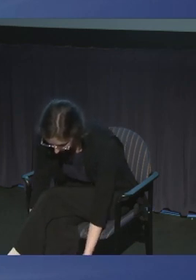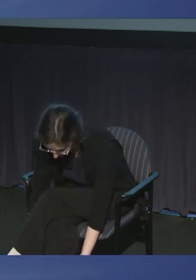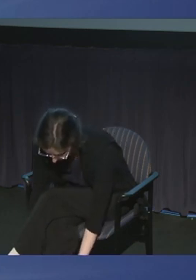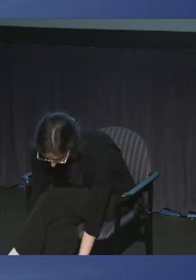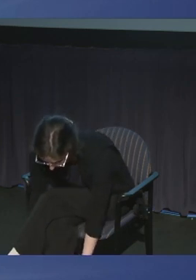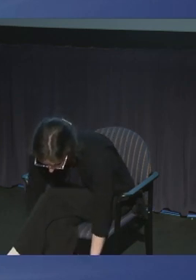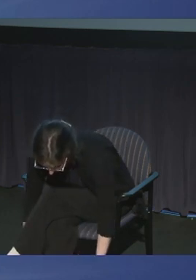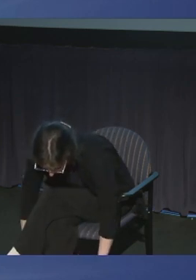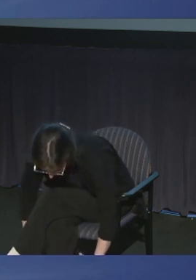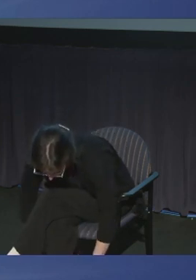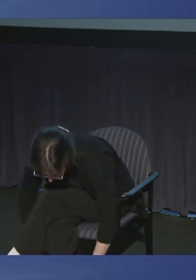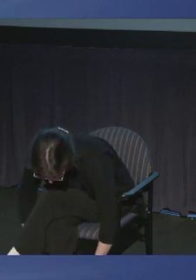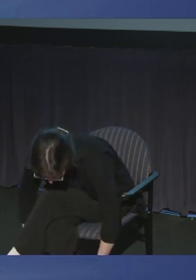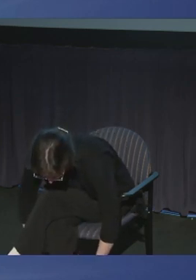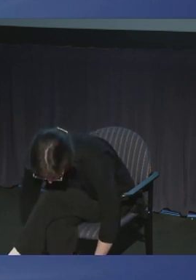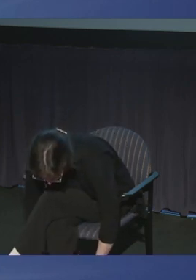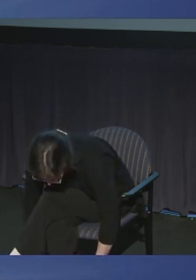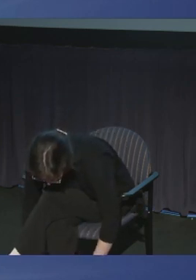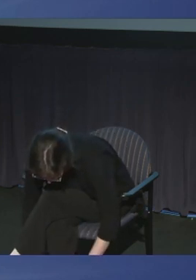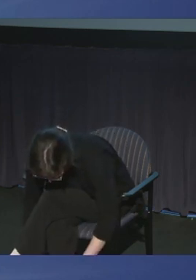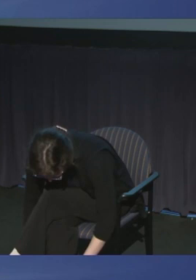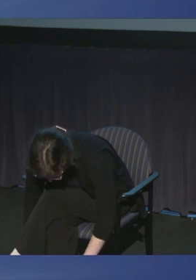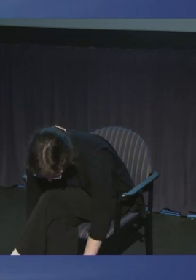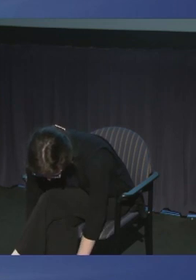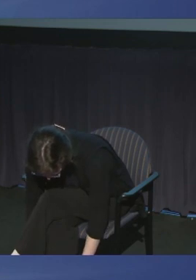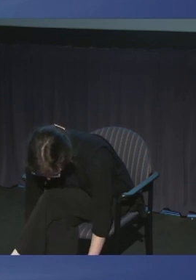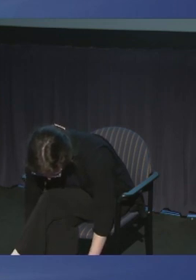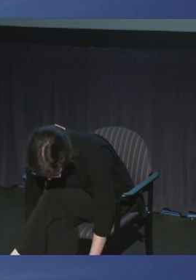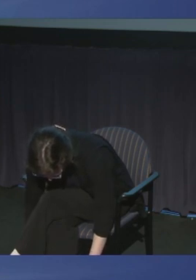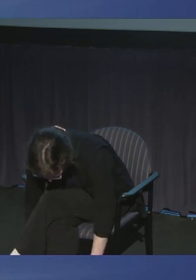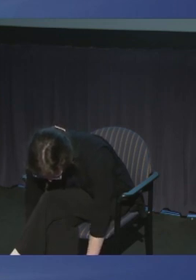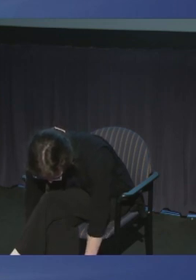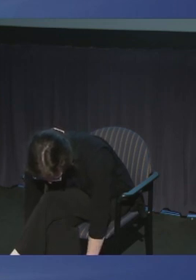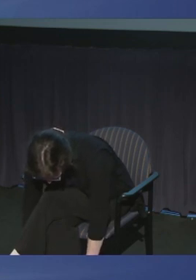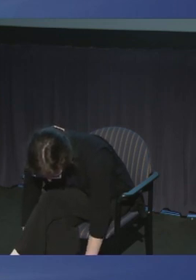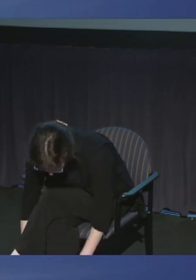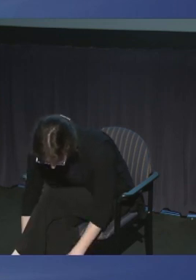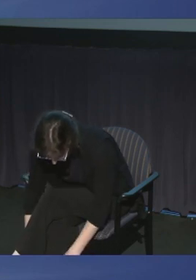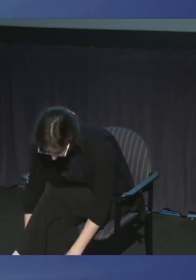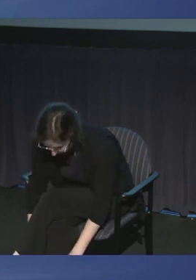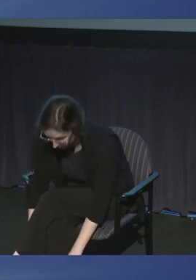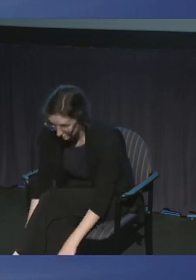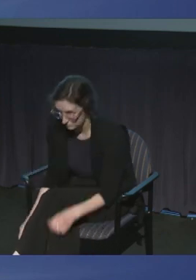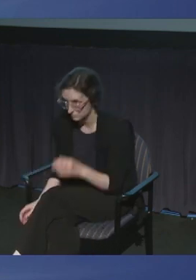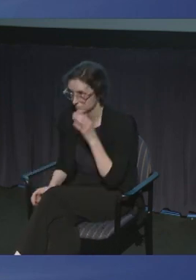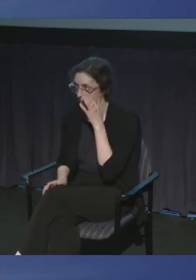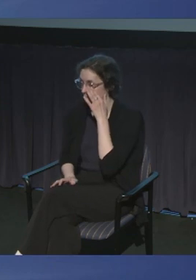THEME WAS EMBRACING BELONGING, HONORING LONG-STANDING TRADITION WHILE EMBRACING NEW ONES. AS YOU HAVE SEEN IN THE MONTH OF MAY, THERE WERE NUMEROUS